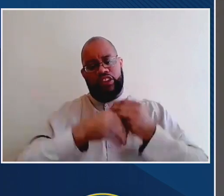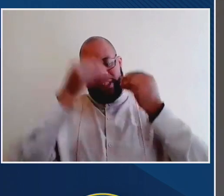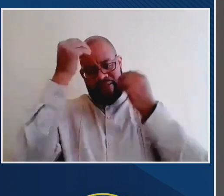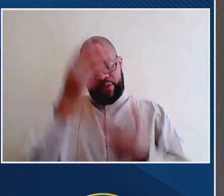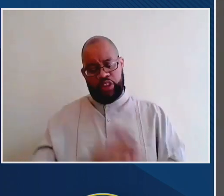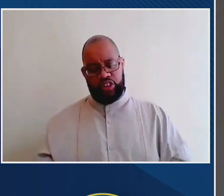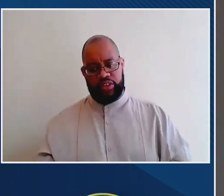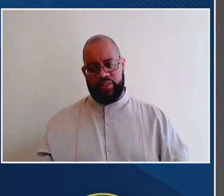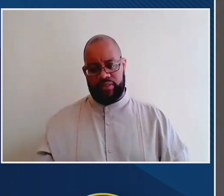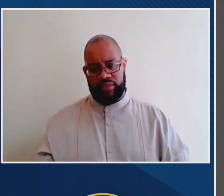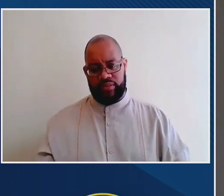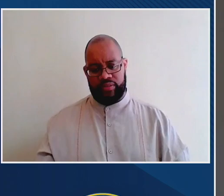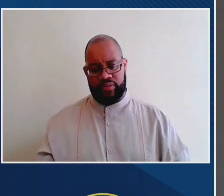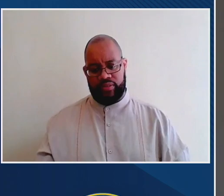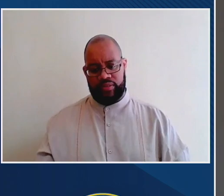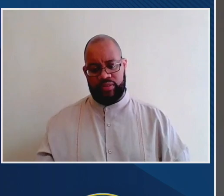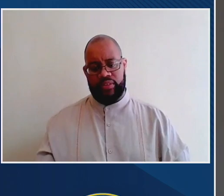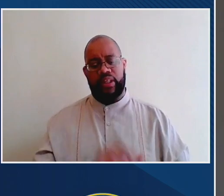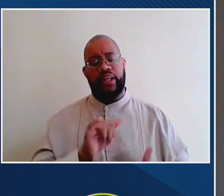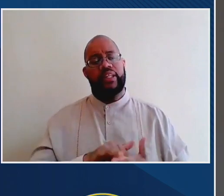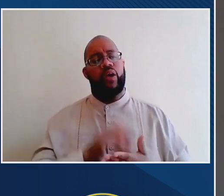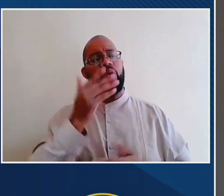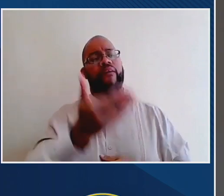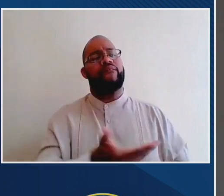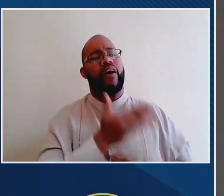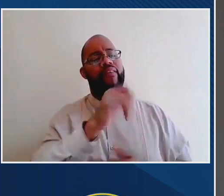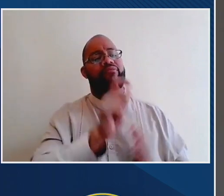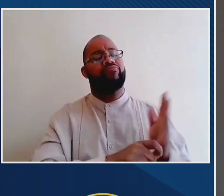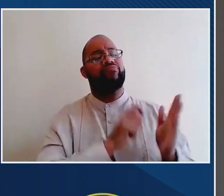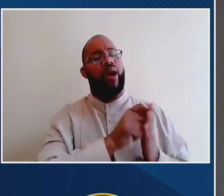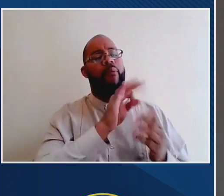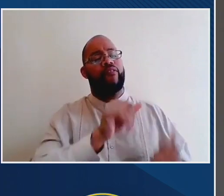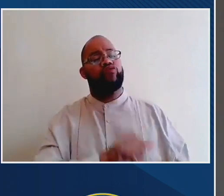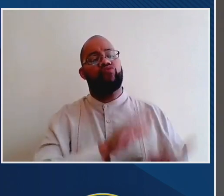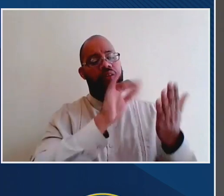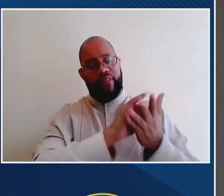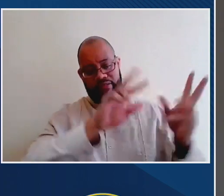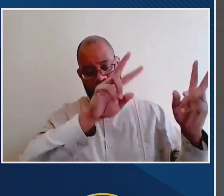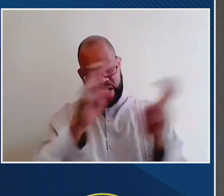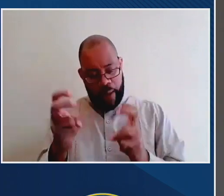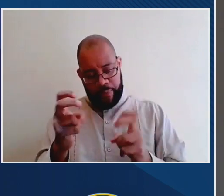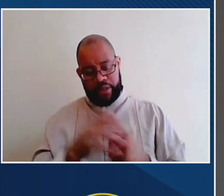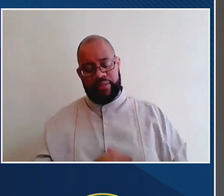These will be invited at the time of addressing the topic for which the request